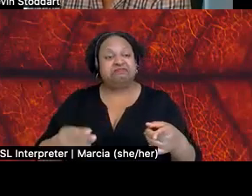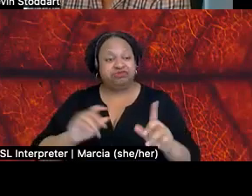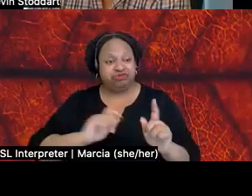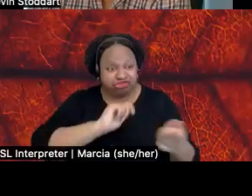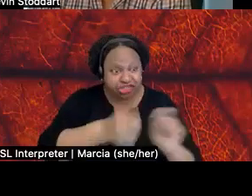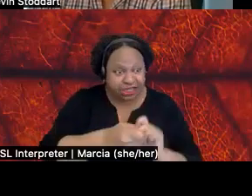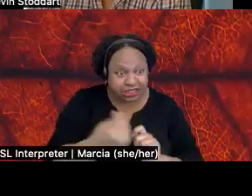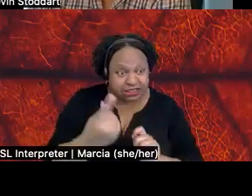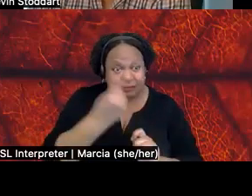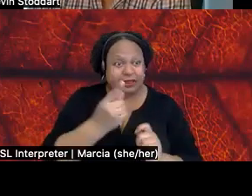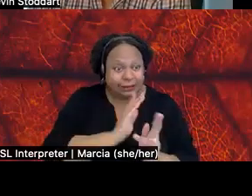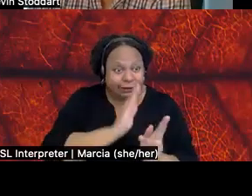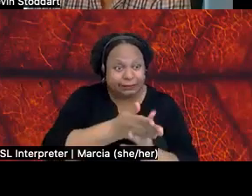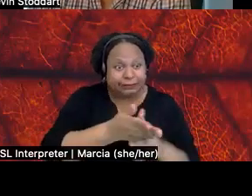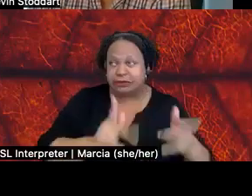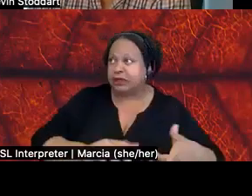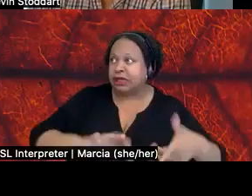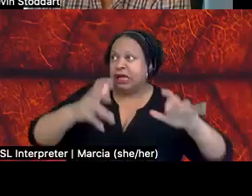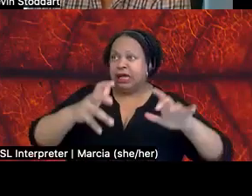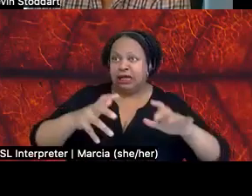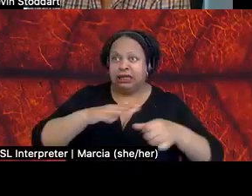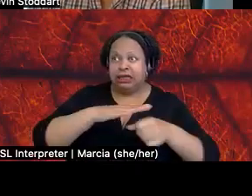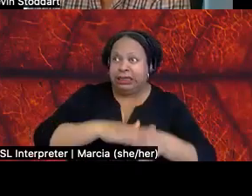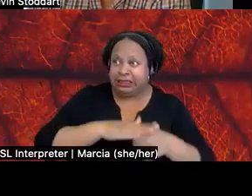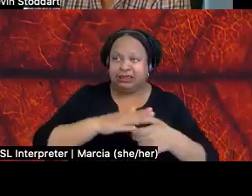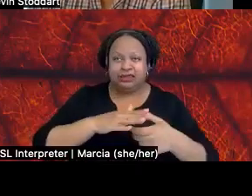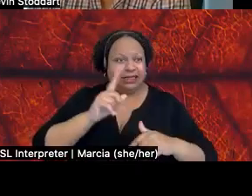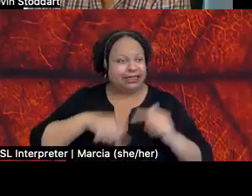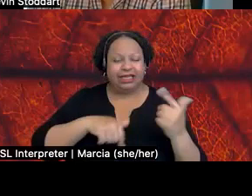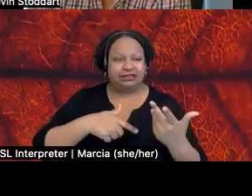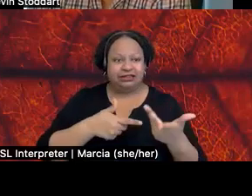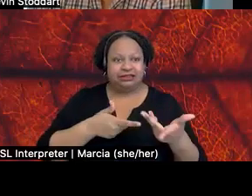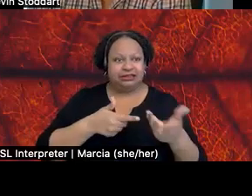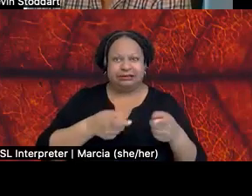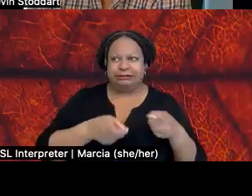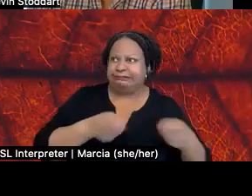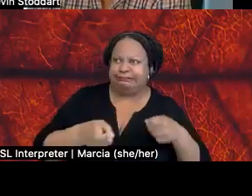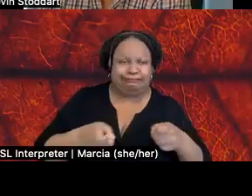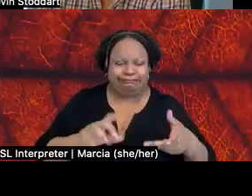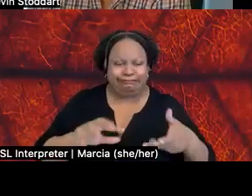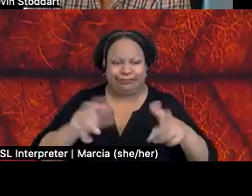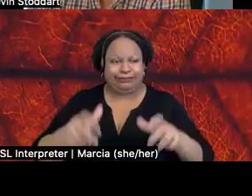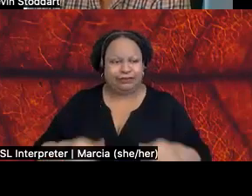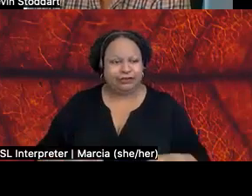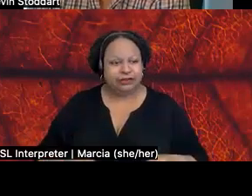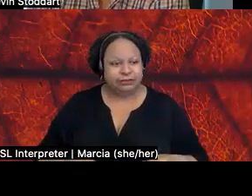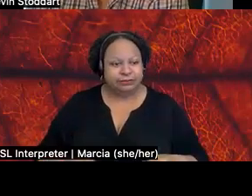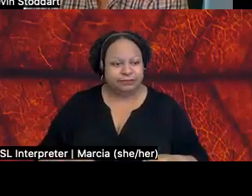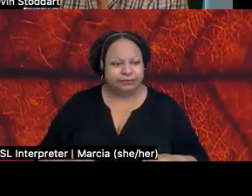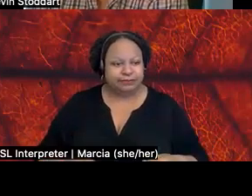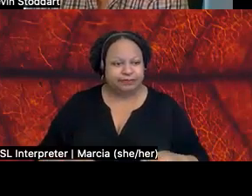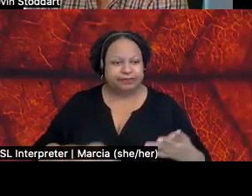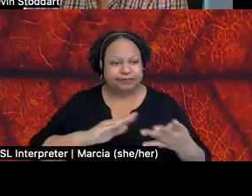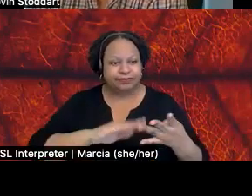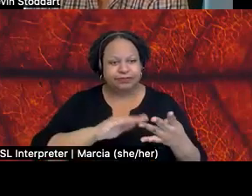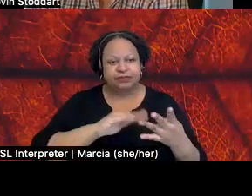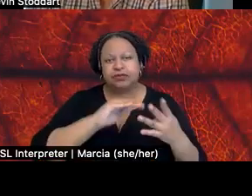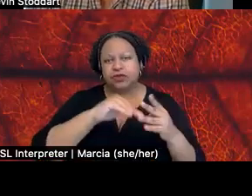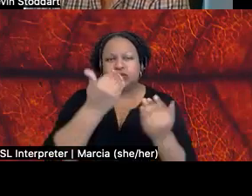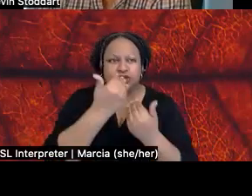We see highly restricted interests and they may be abnormal in intensity or focus.